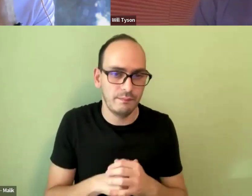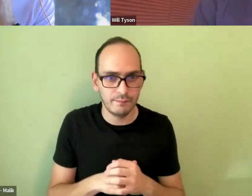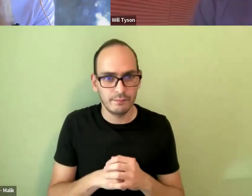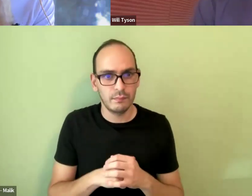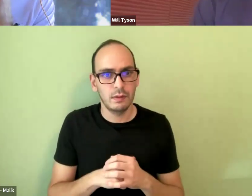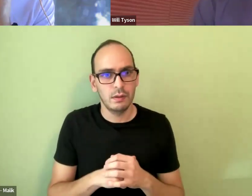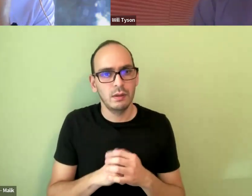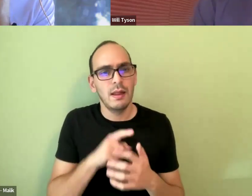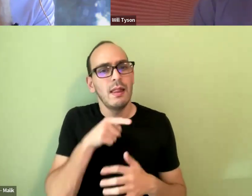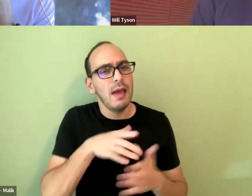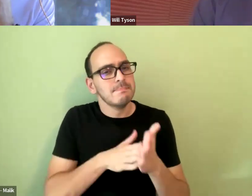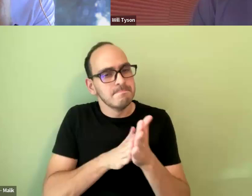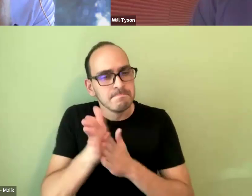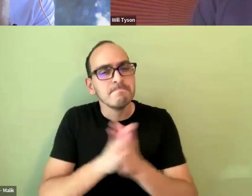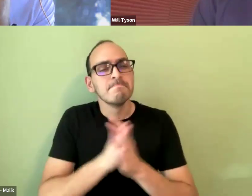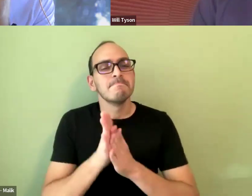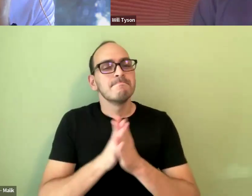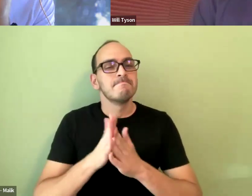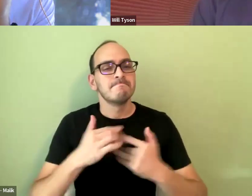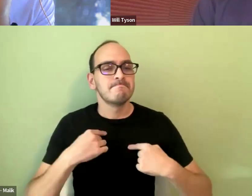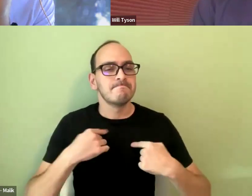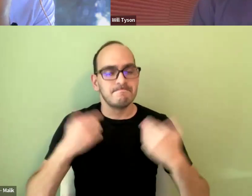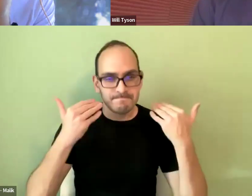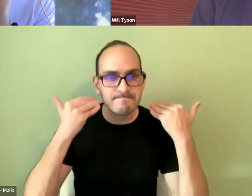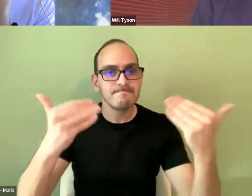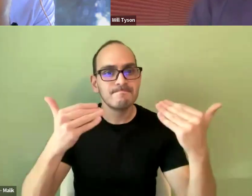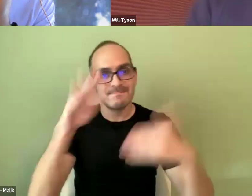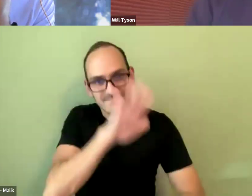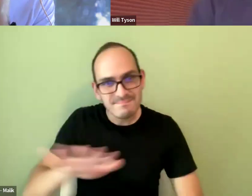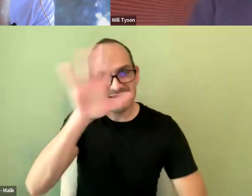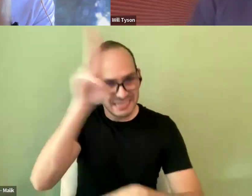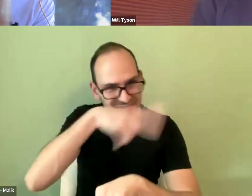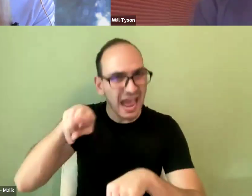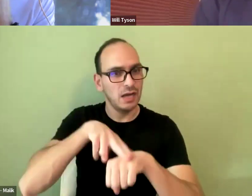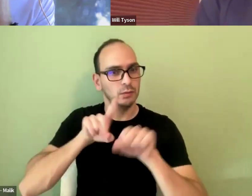Actually that motivated me to conduct a national survey of